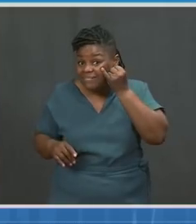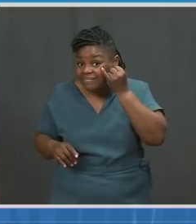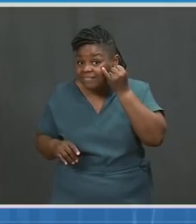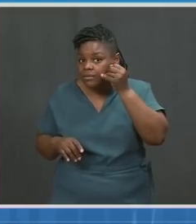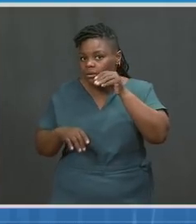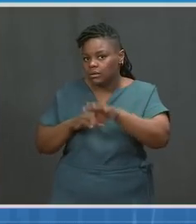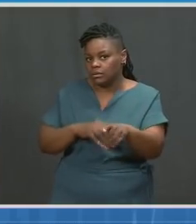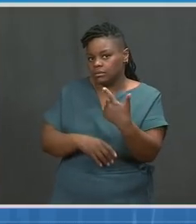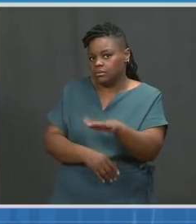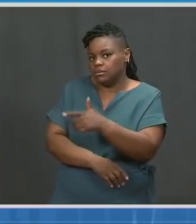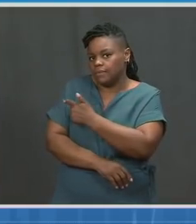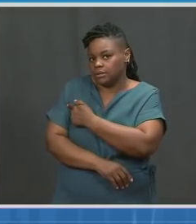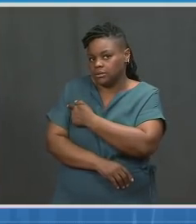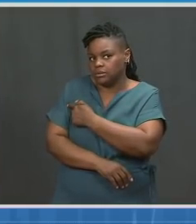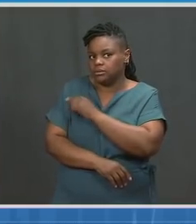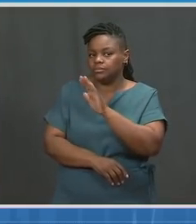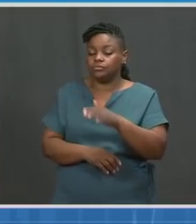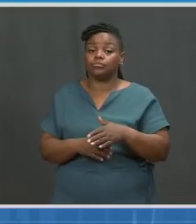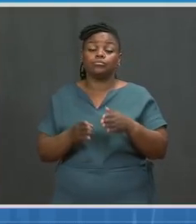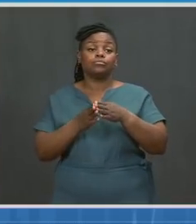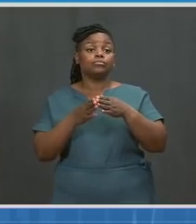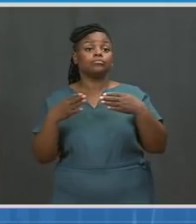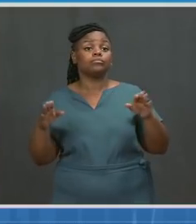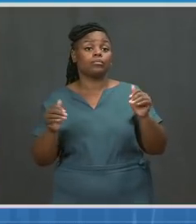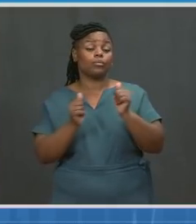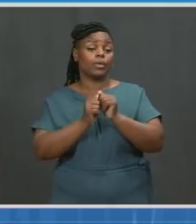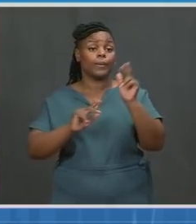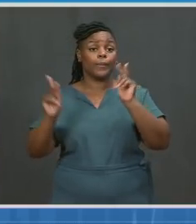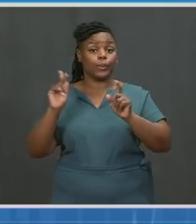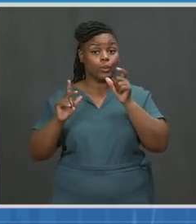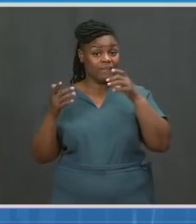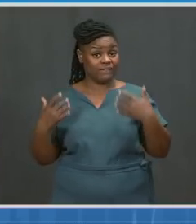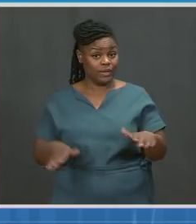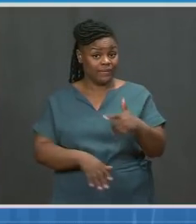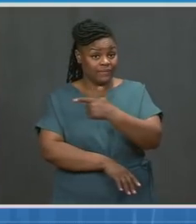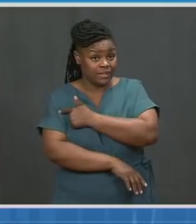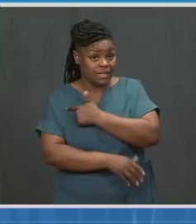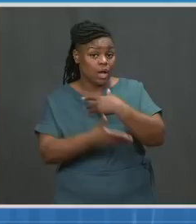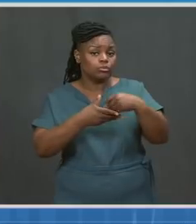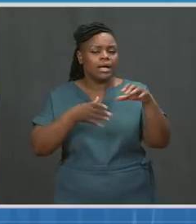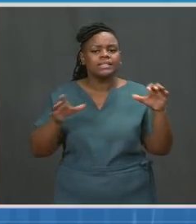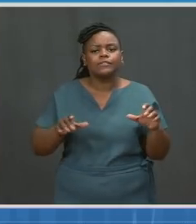Generally, for vaccinated people, outdoor activities without a mask are safe.